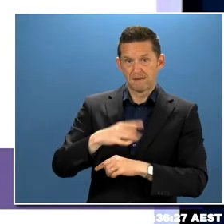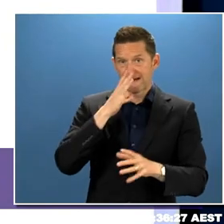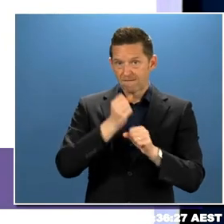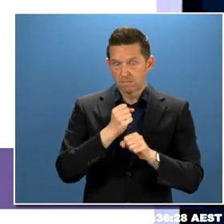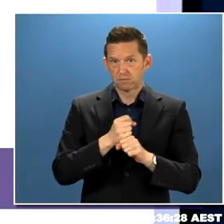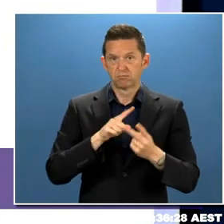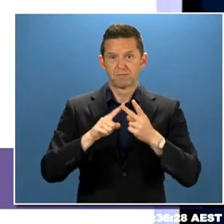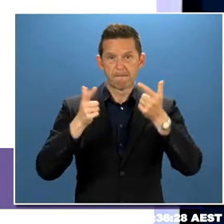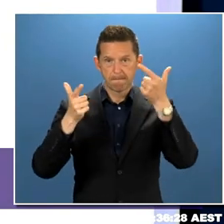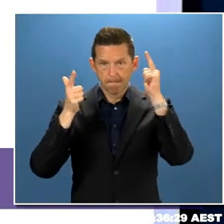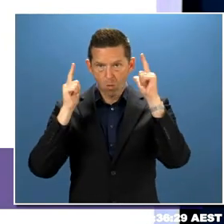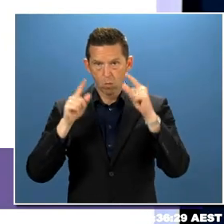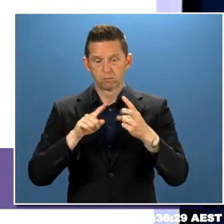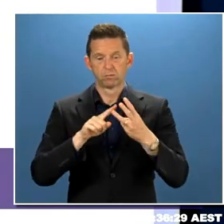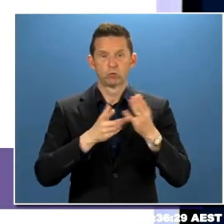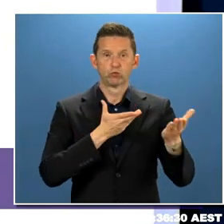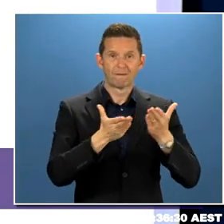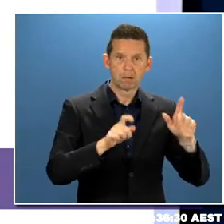service providers and others.